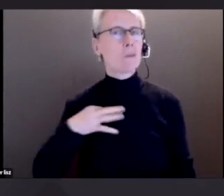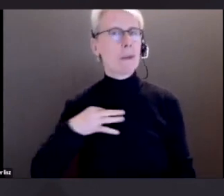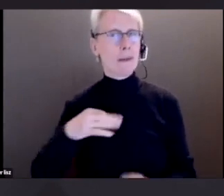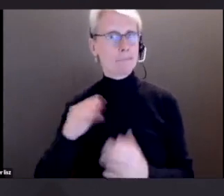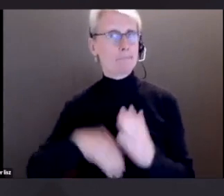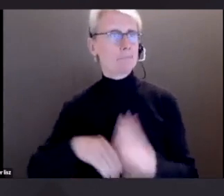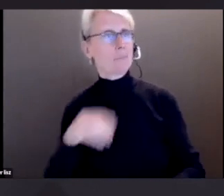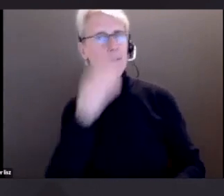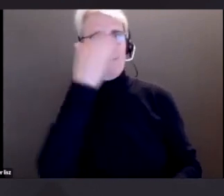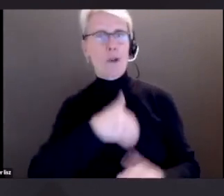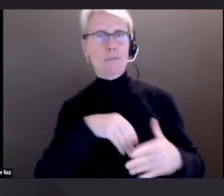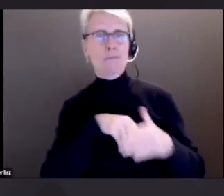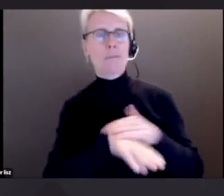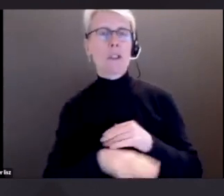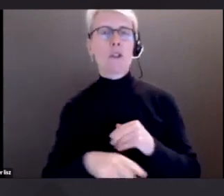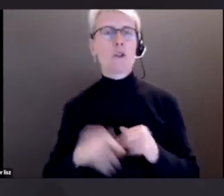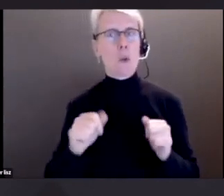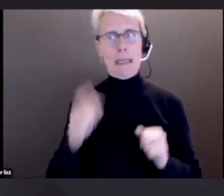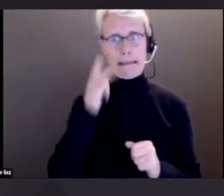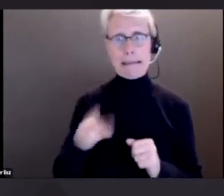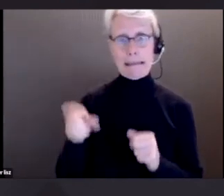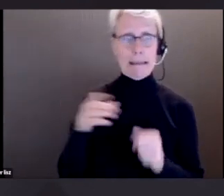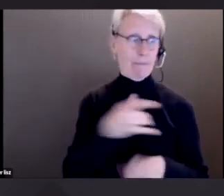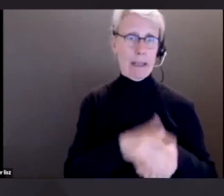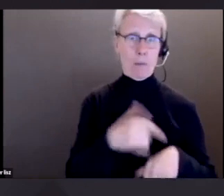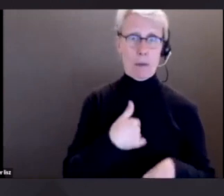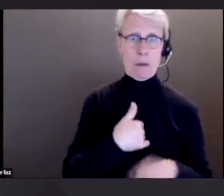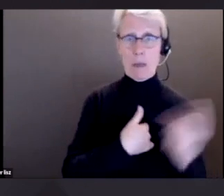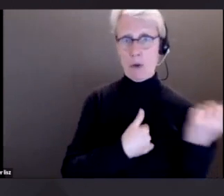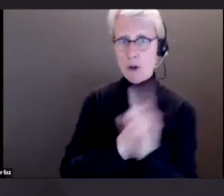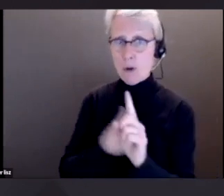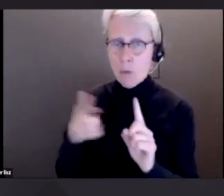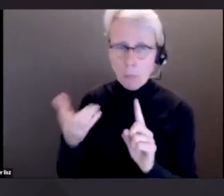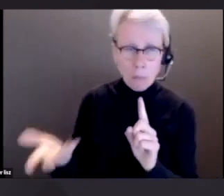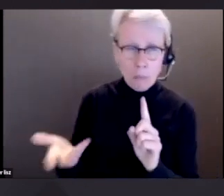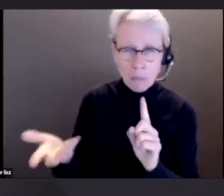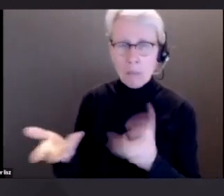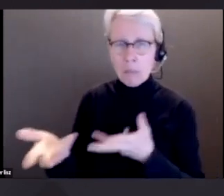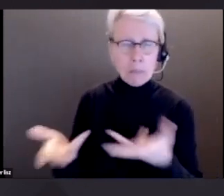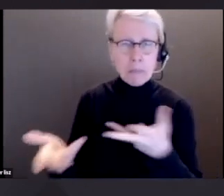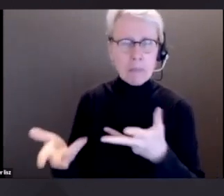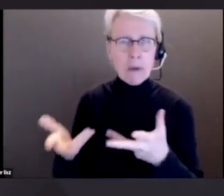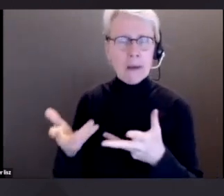It allows me to get a first impression and assess some of their skills. During the interview process with a person